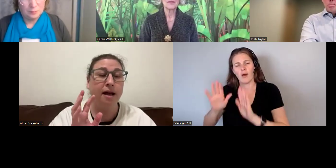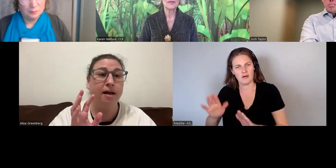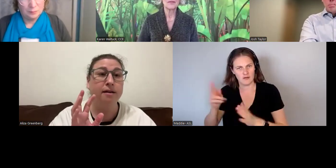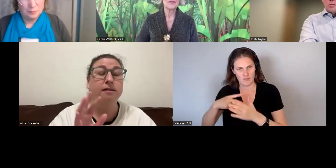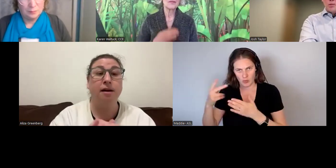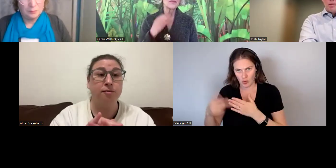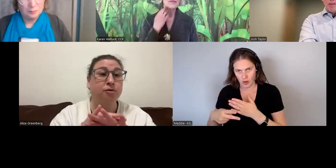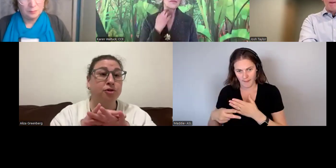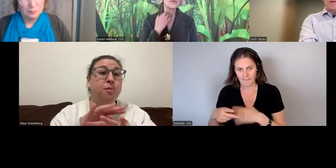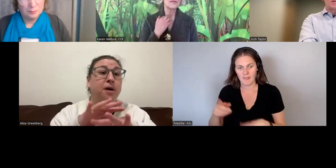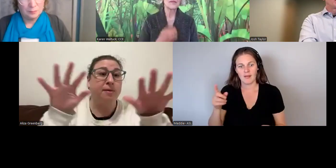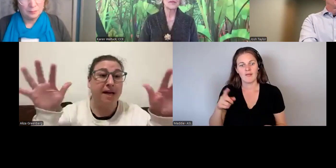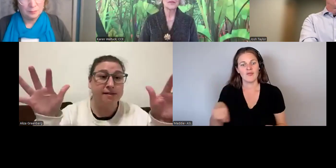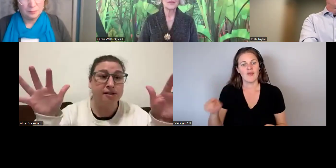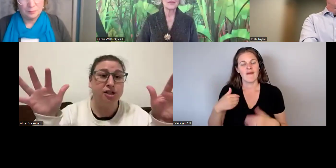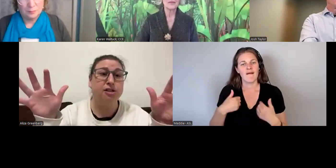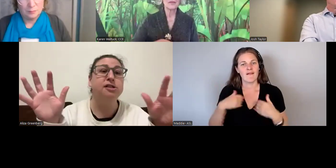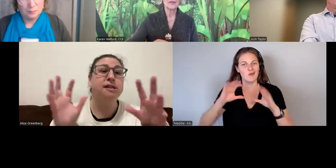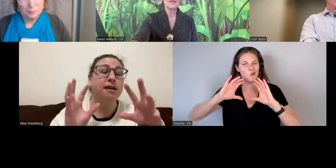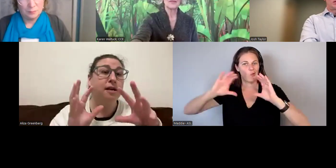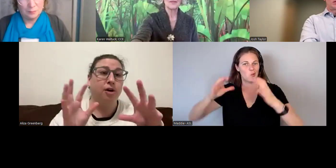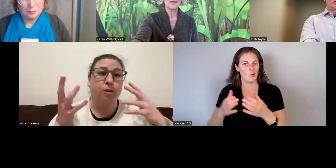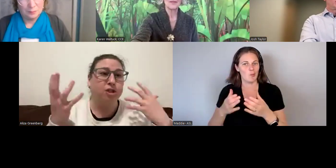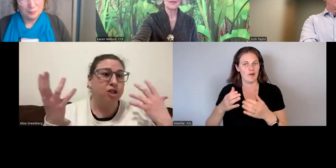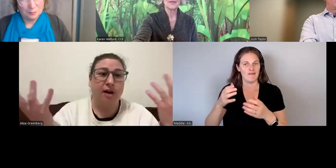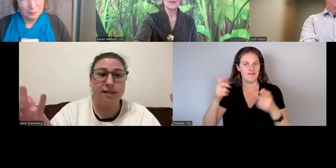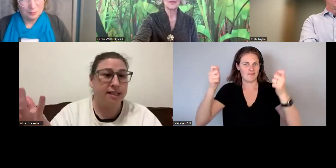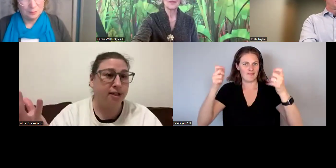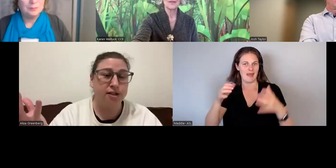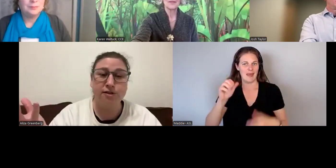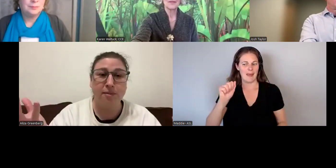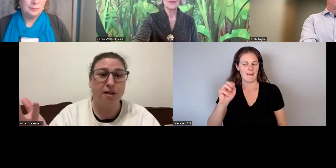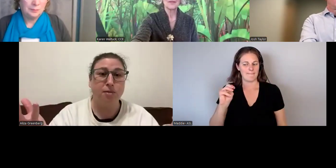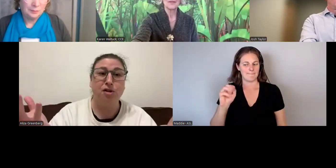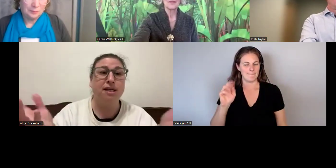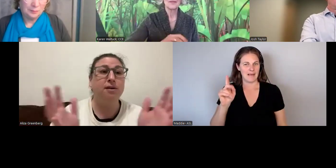a group of ambassadors who were just volunteers from the community